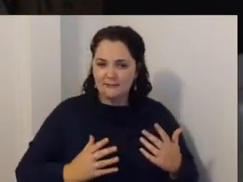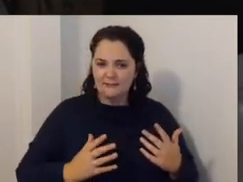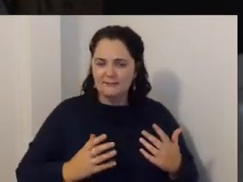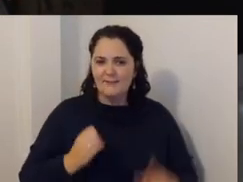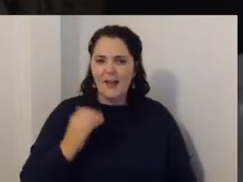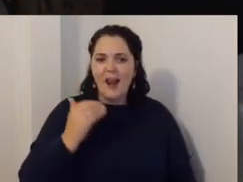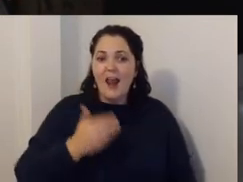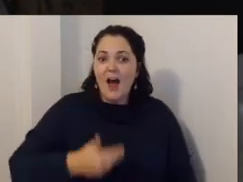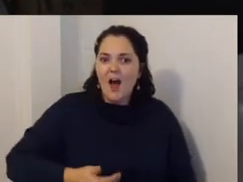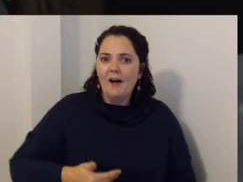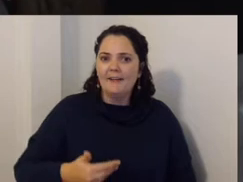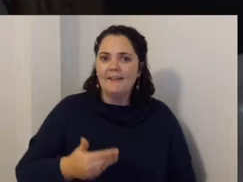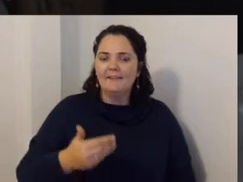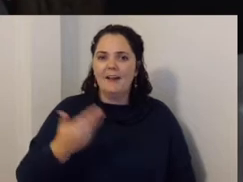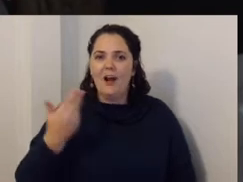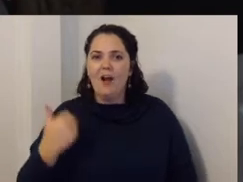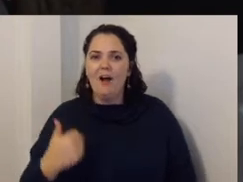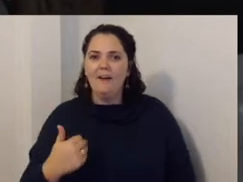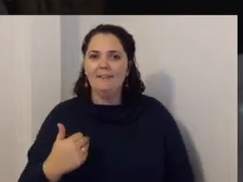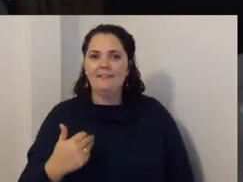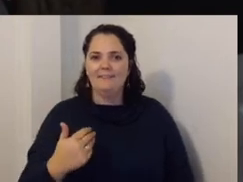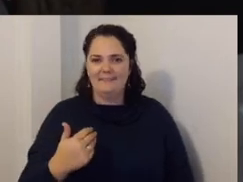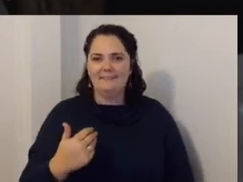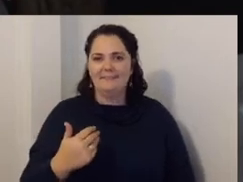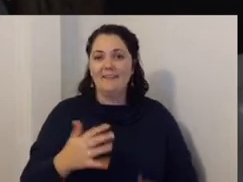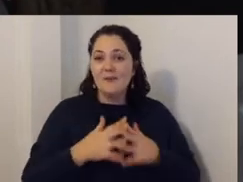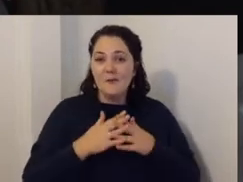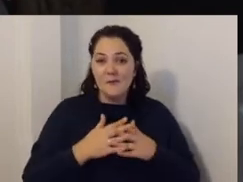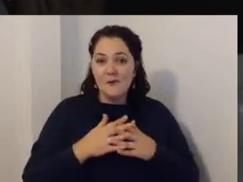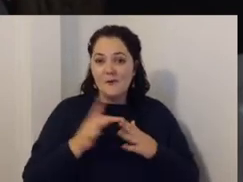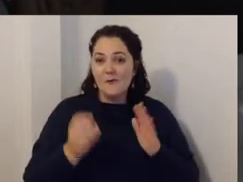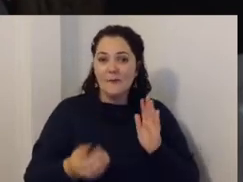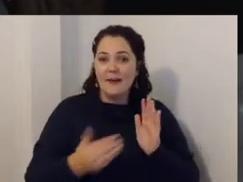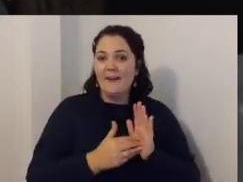come in useful when you're coming back later to put your value in to pull out your highlights